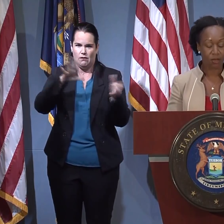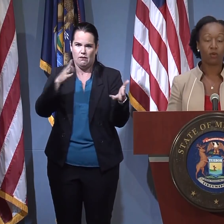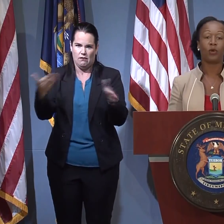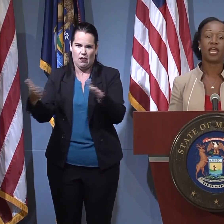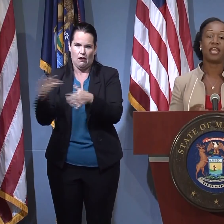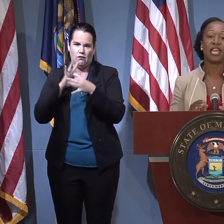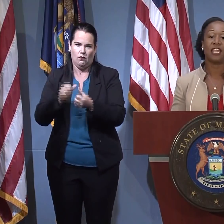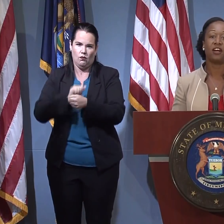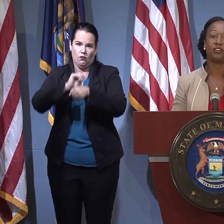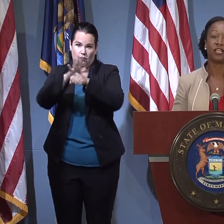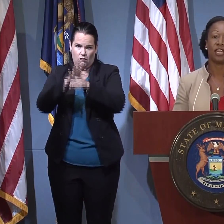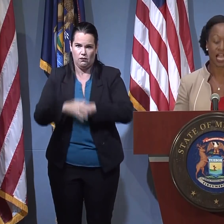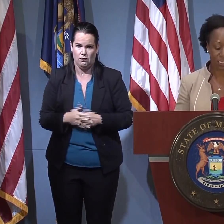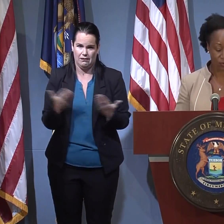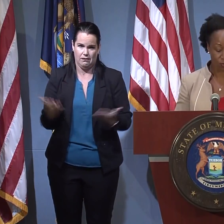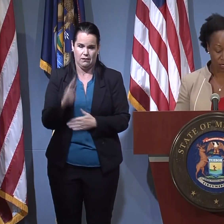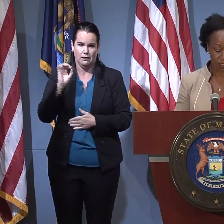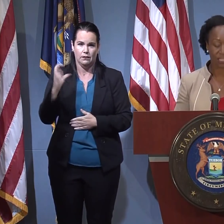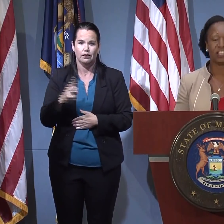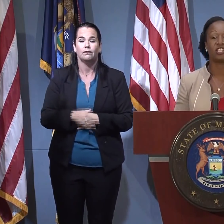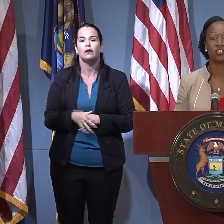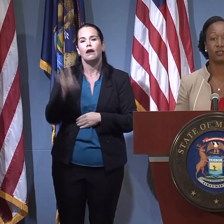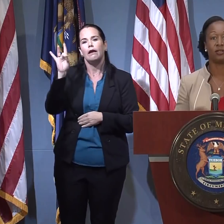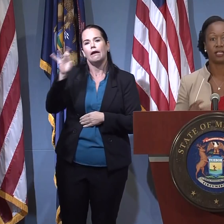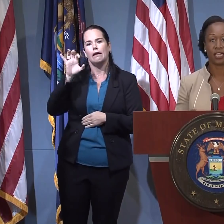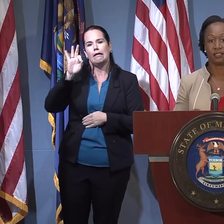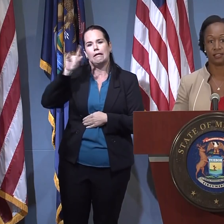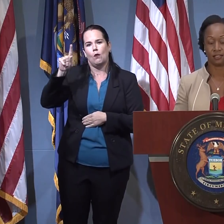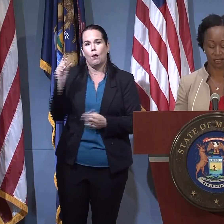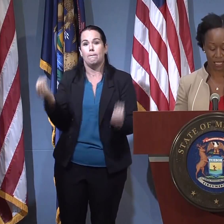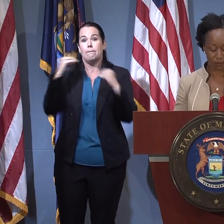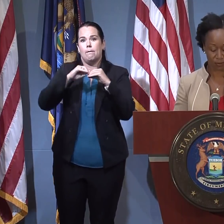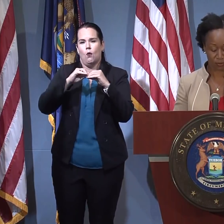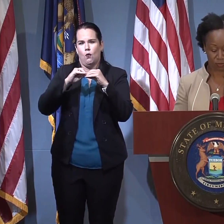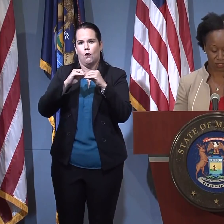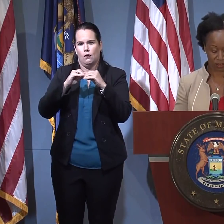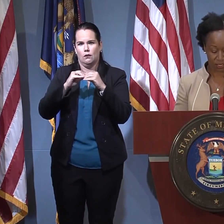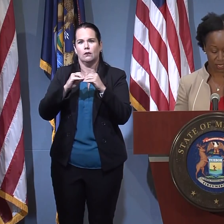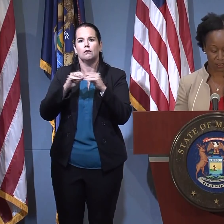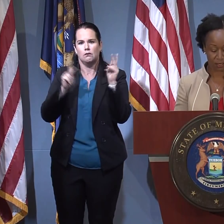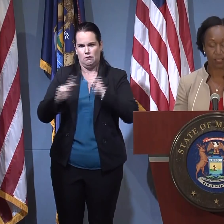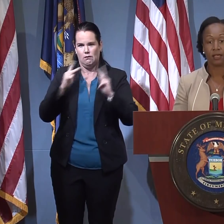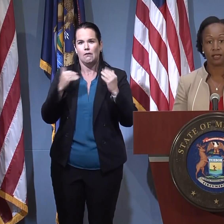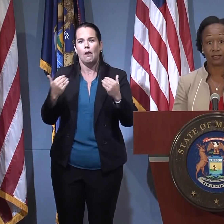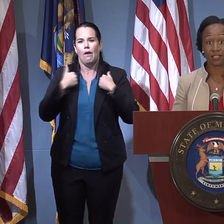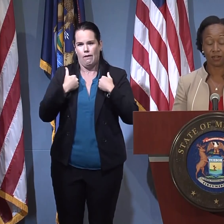CASES OF COVID-19 IN A TOTAL OF 9085 DEATHS HERE IN THE STATE OF MICHIGAN.